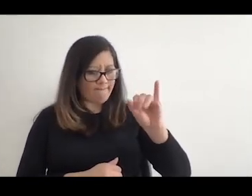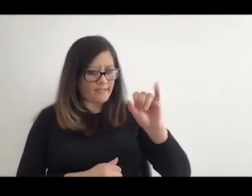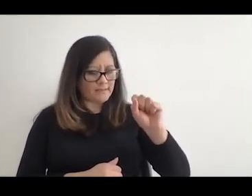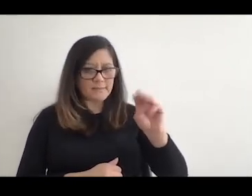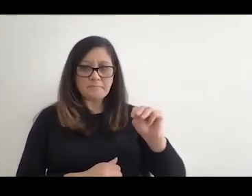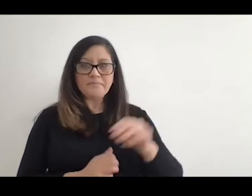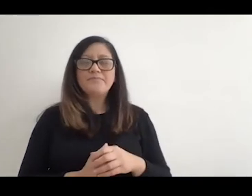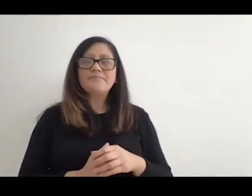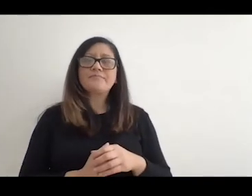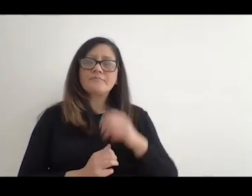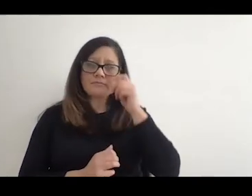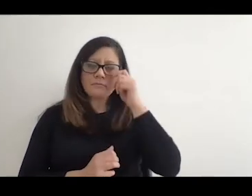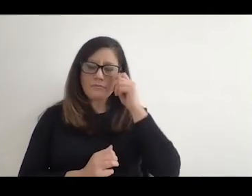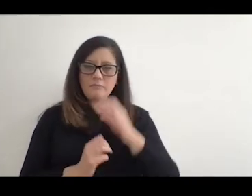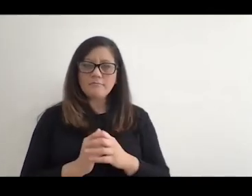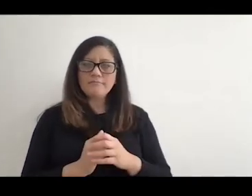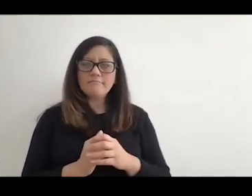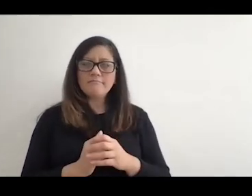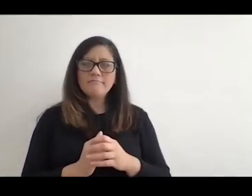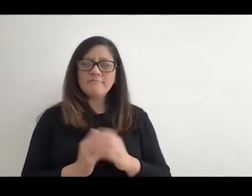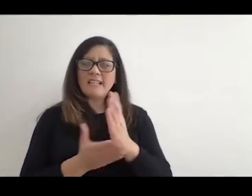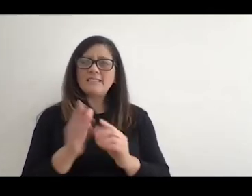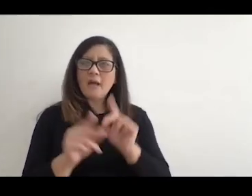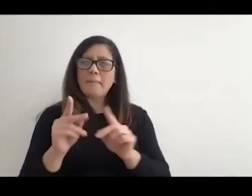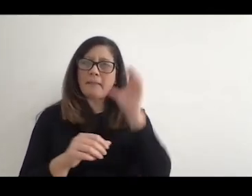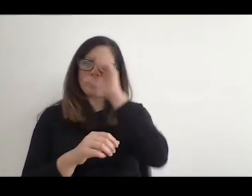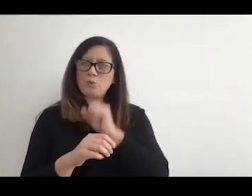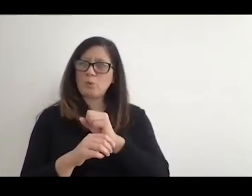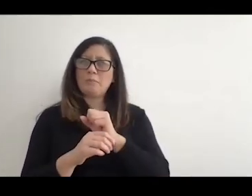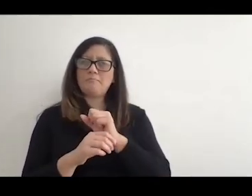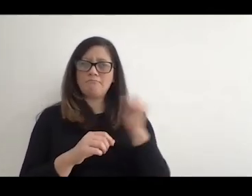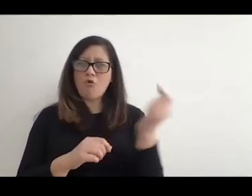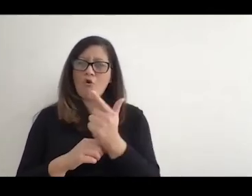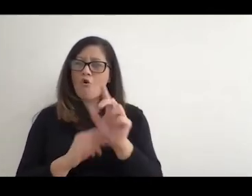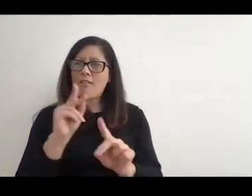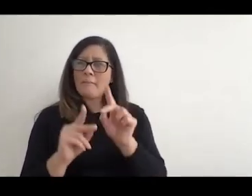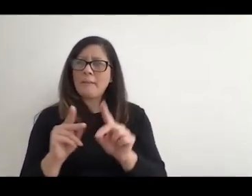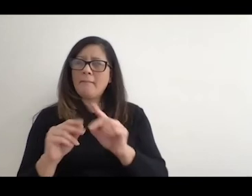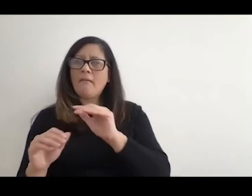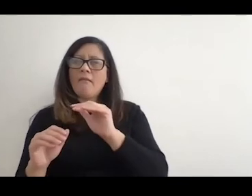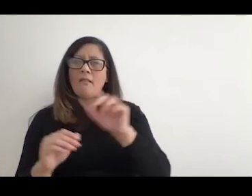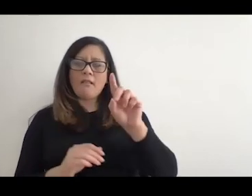There it's it's not a spectrum, but it is. There are over 200 different